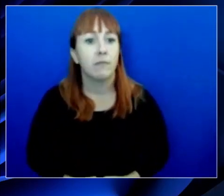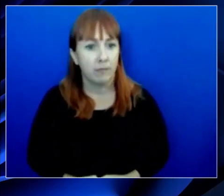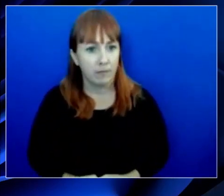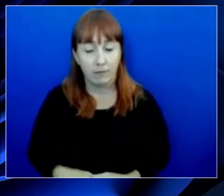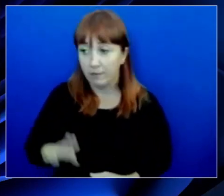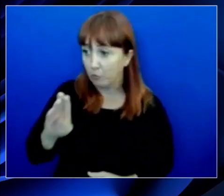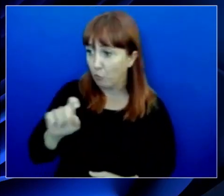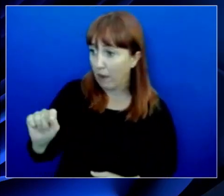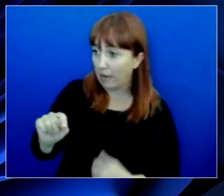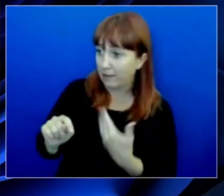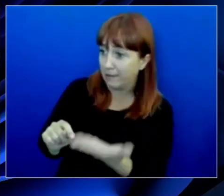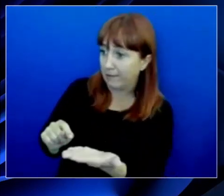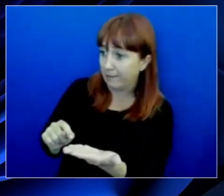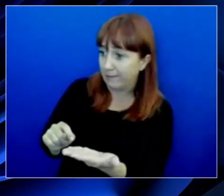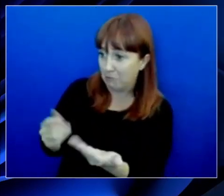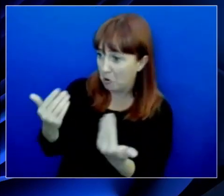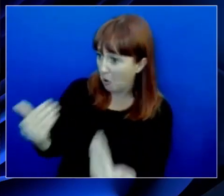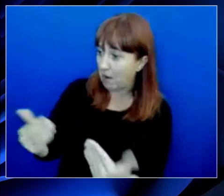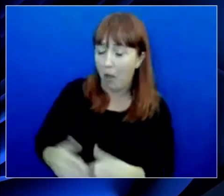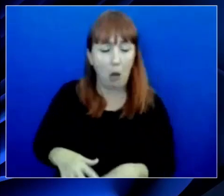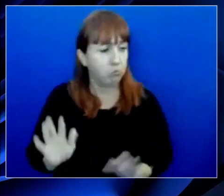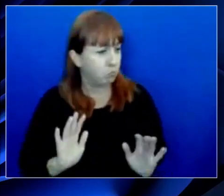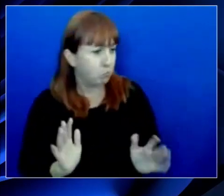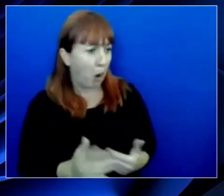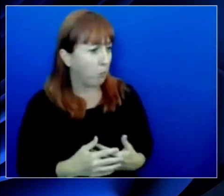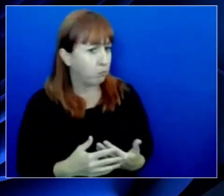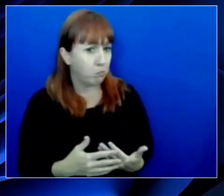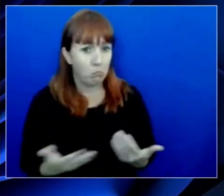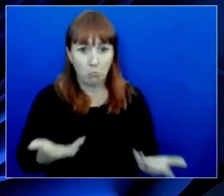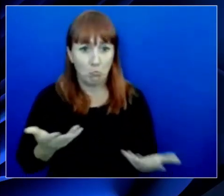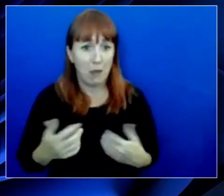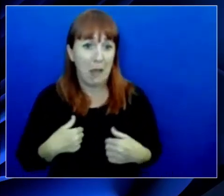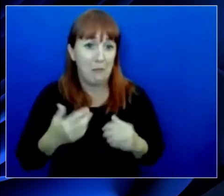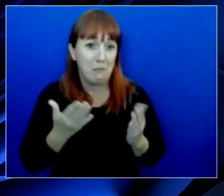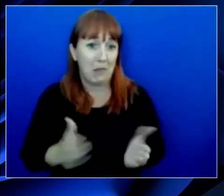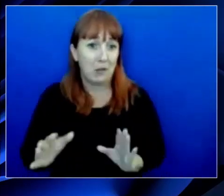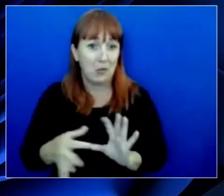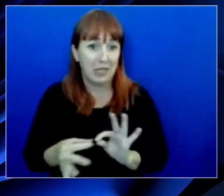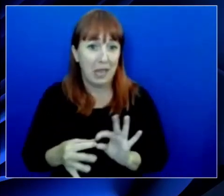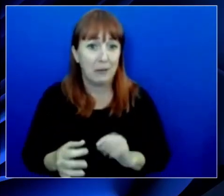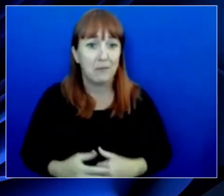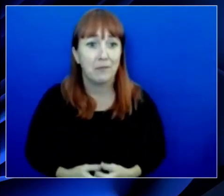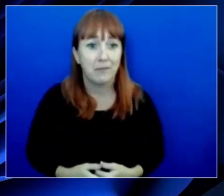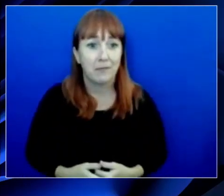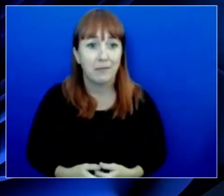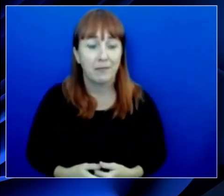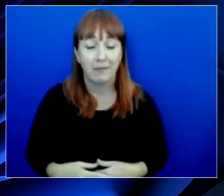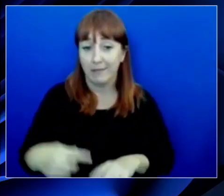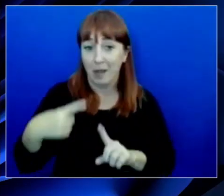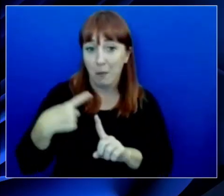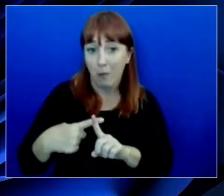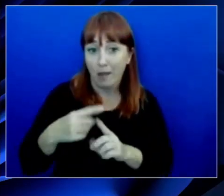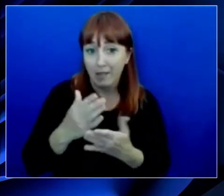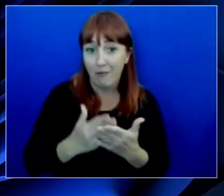Go ahead. Do you want to take it? I was just going to say that what's great about Windows 11?